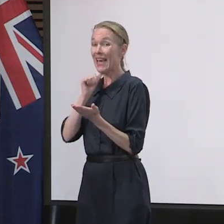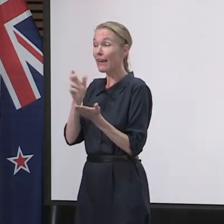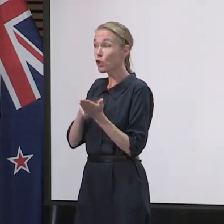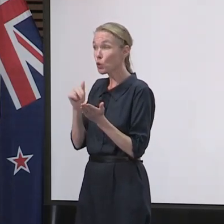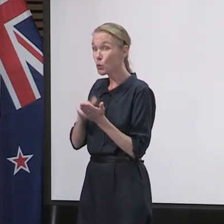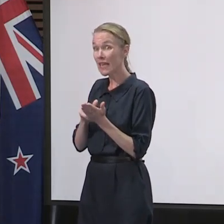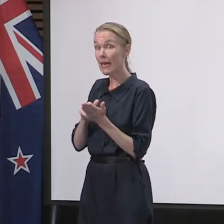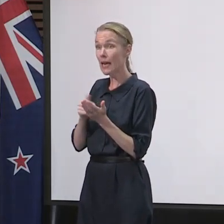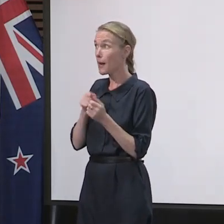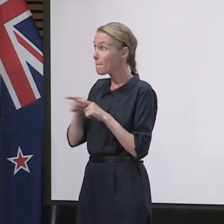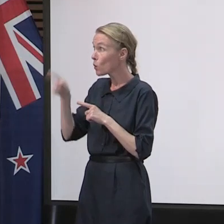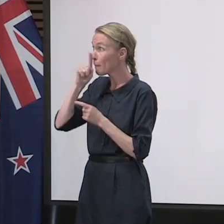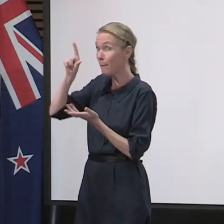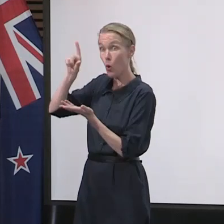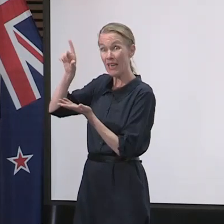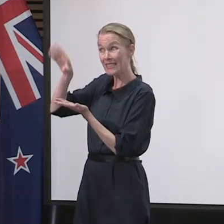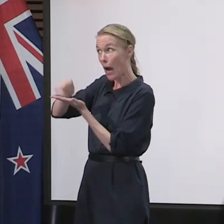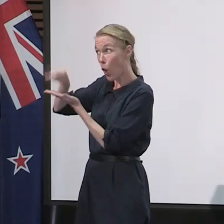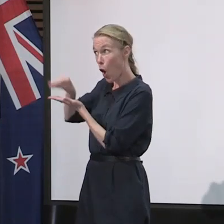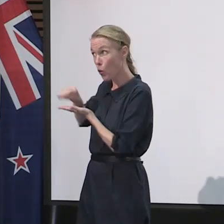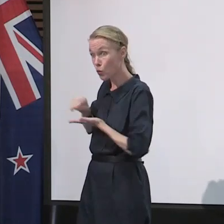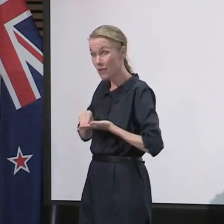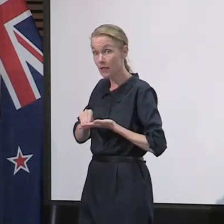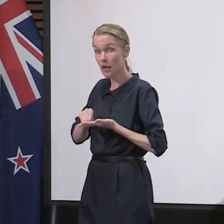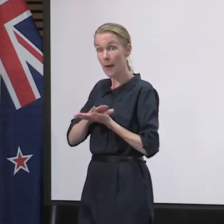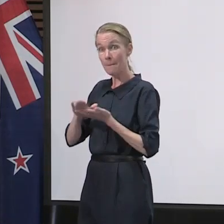a higher level of uptake and